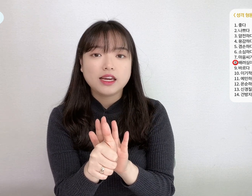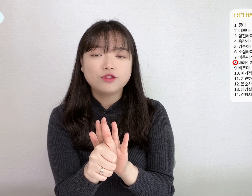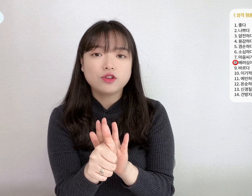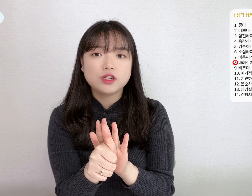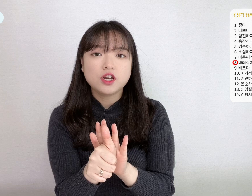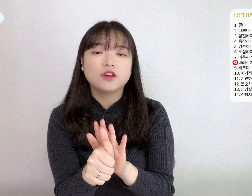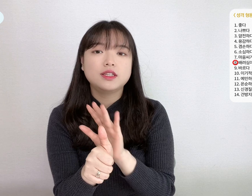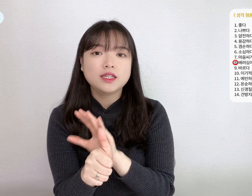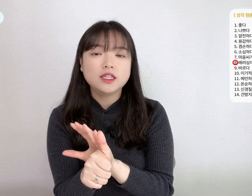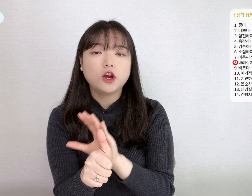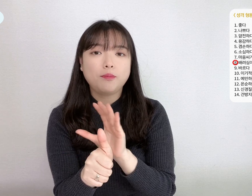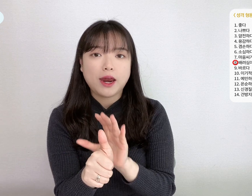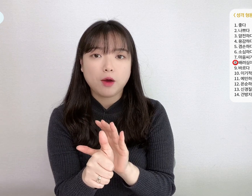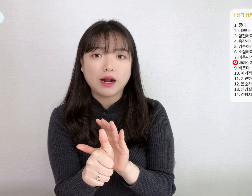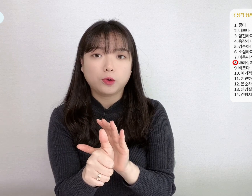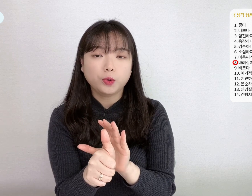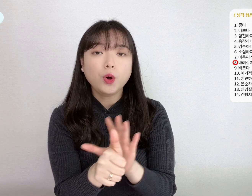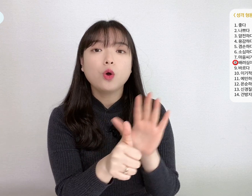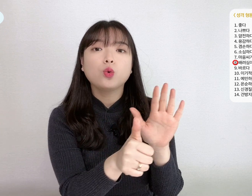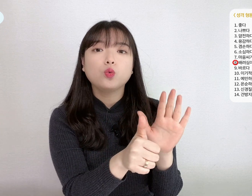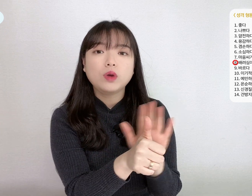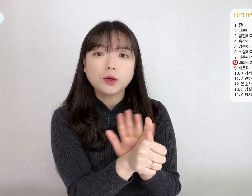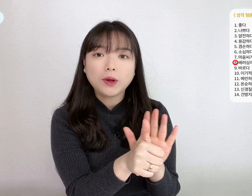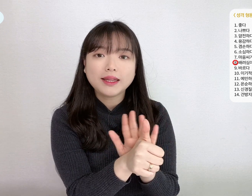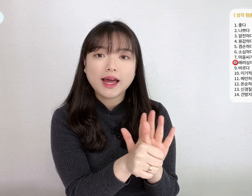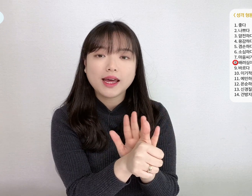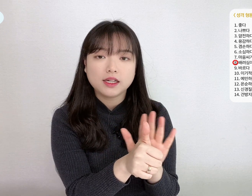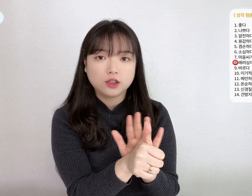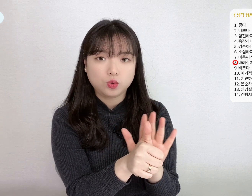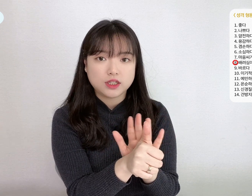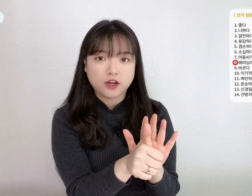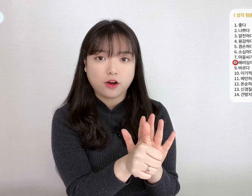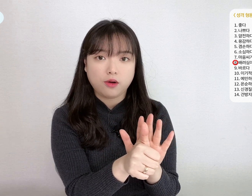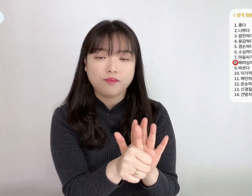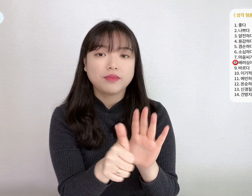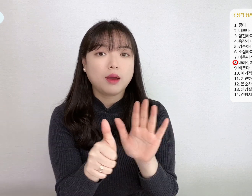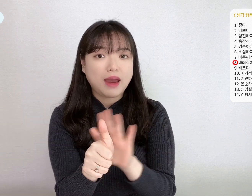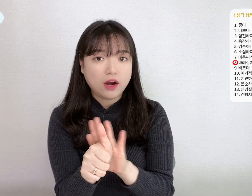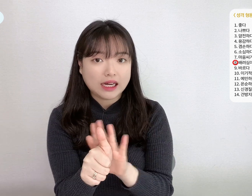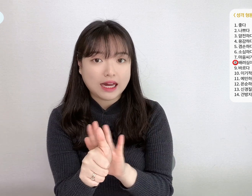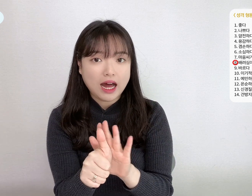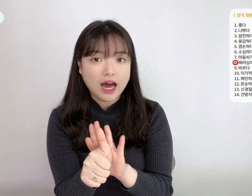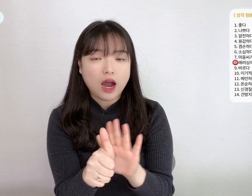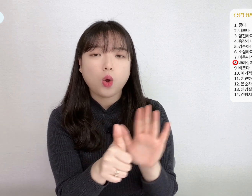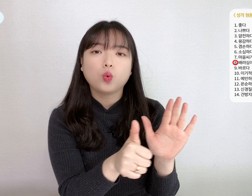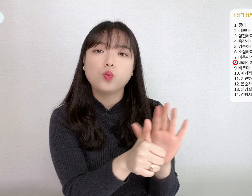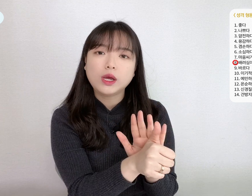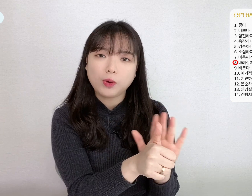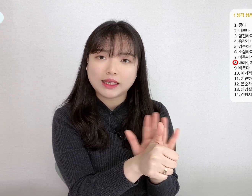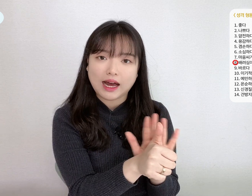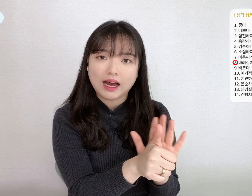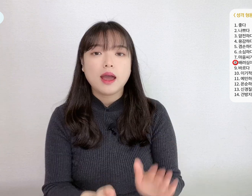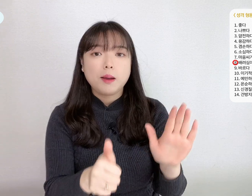what is this sign Besides kindness and consideration, it also means [comfort]. If you combine the signs